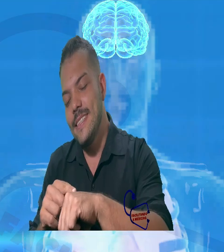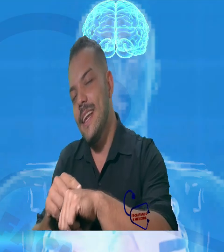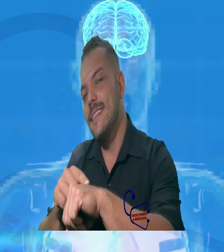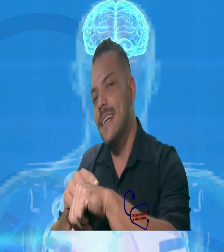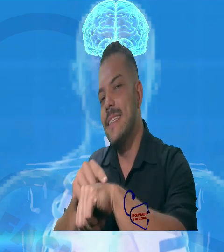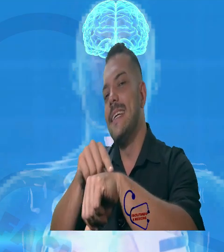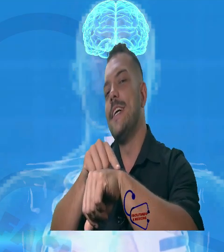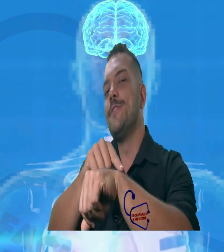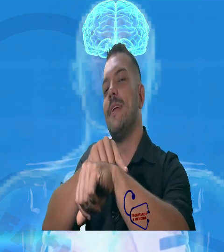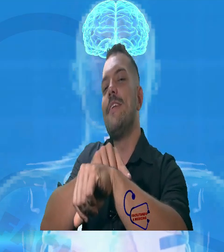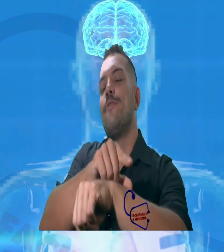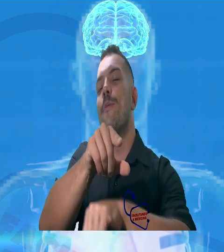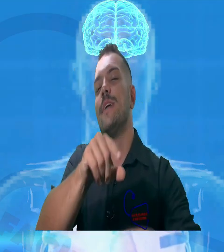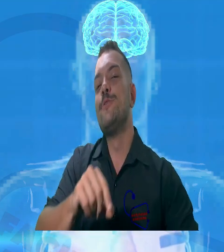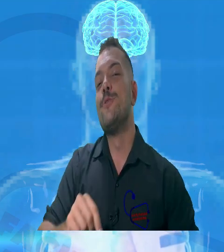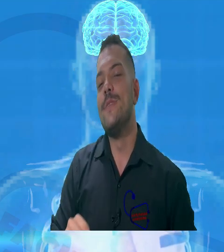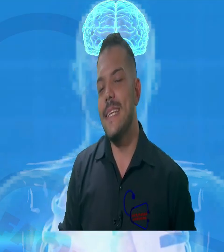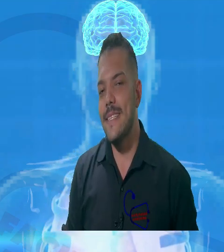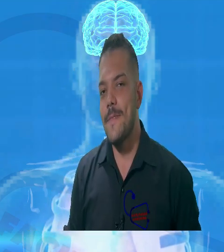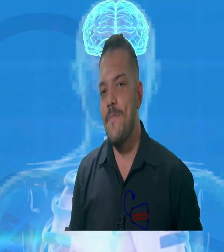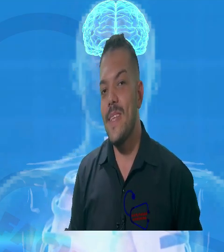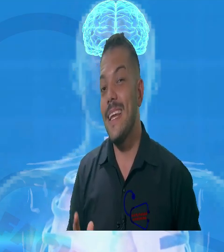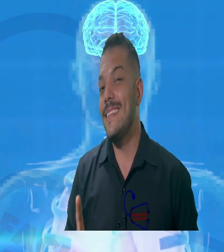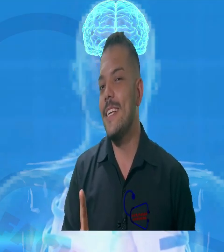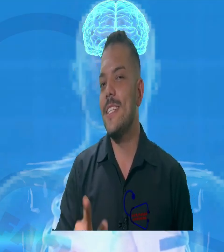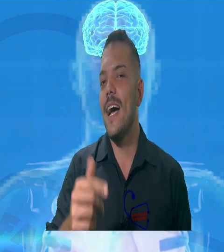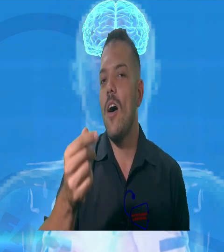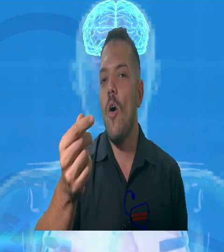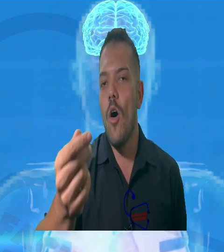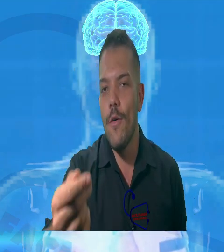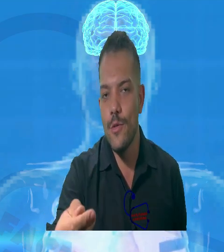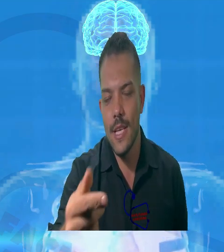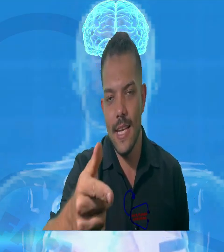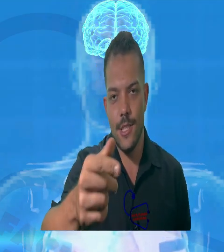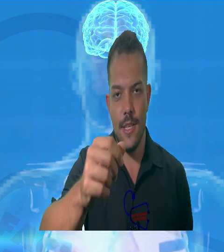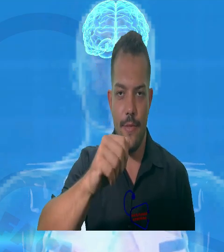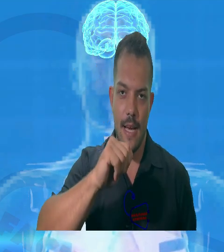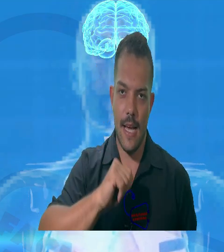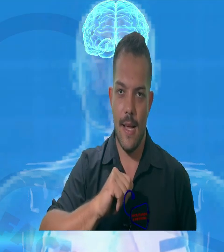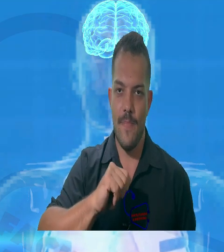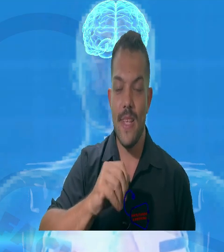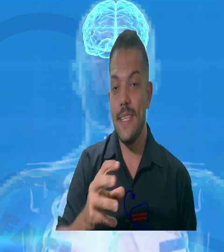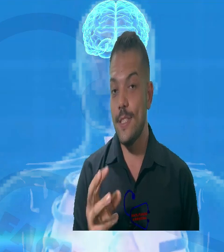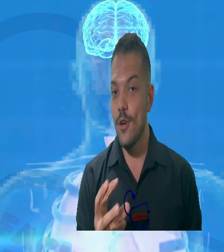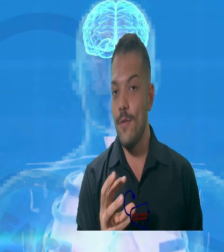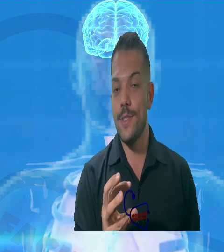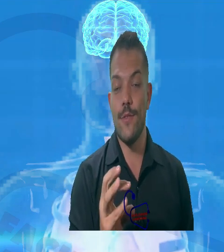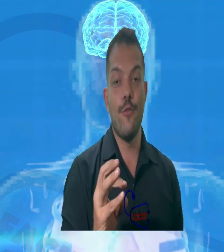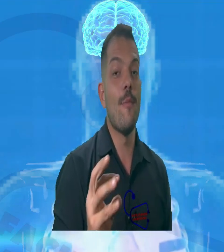is walking there forming tunnels and it leaves eggs in addition to defecating and these eggs will form